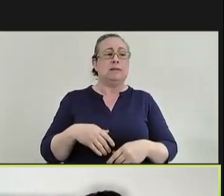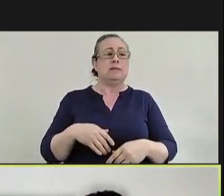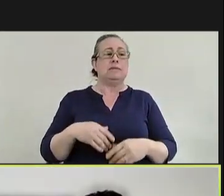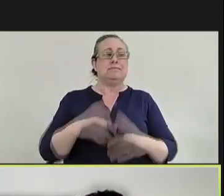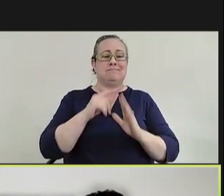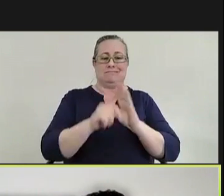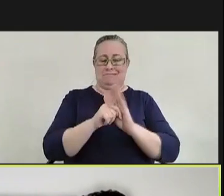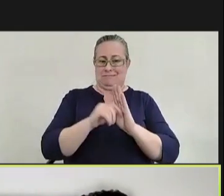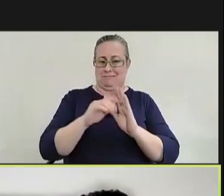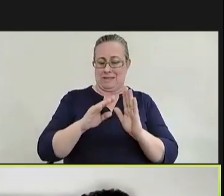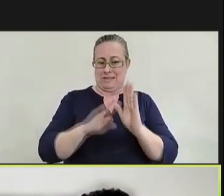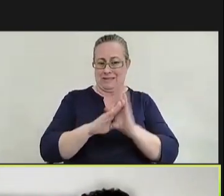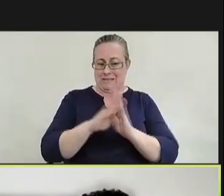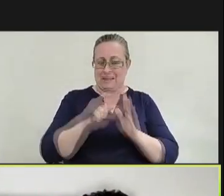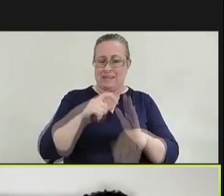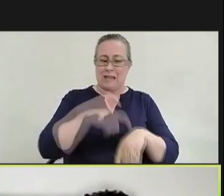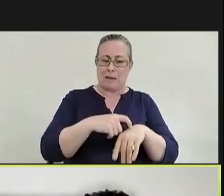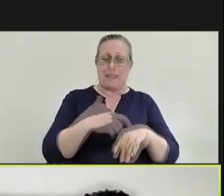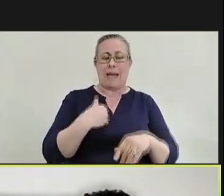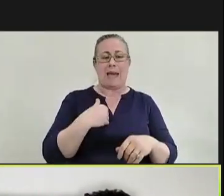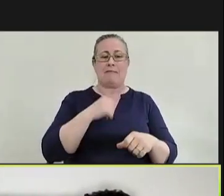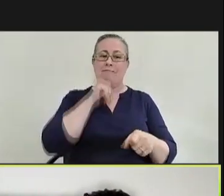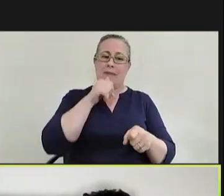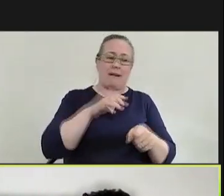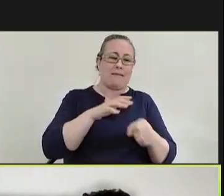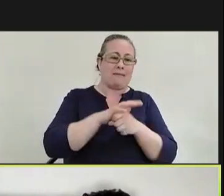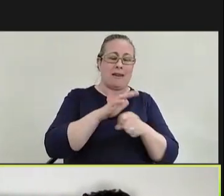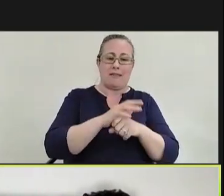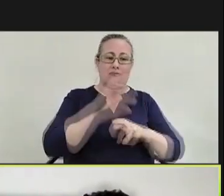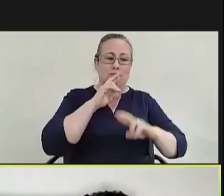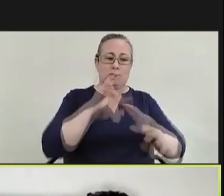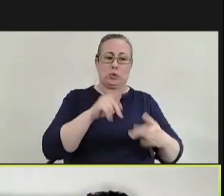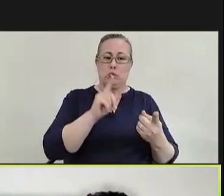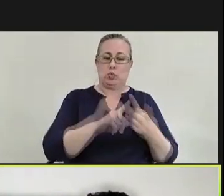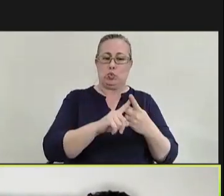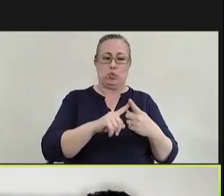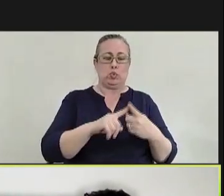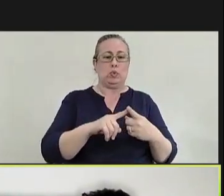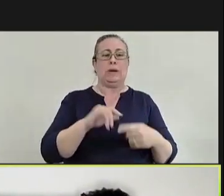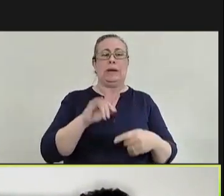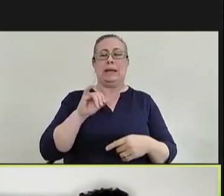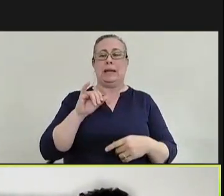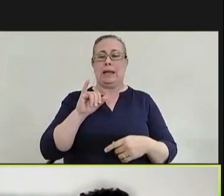let's say, diminished or inadequate response to immunizations, such that it takes multiple doses,